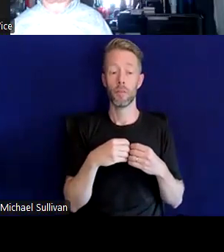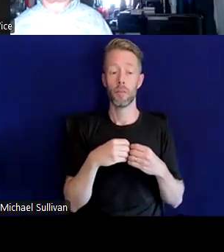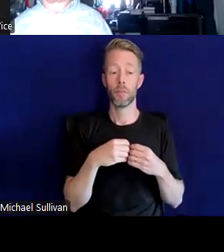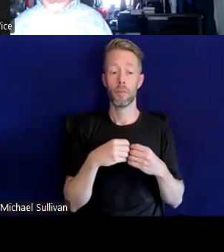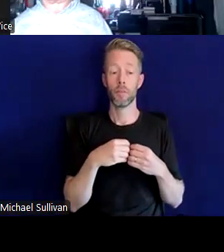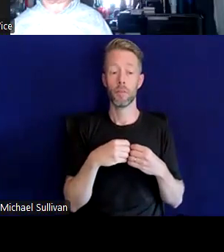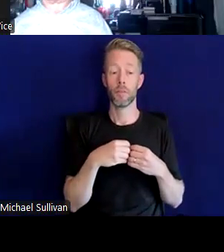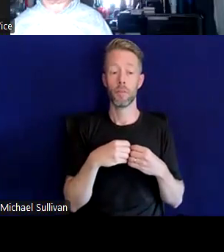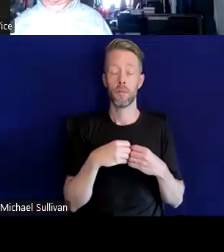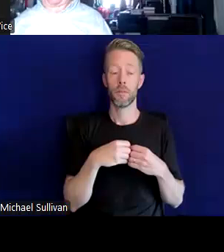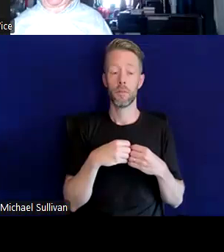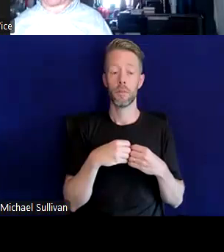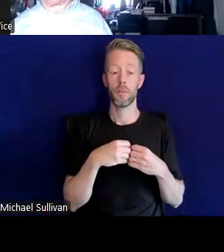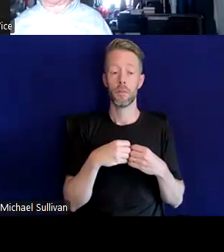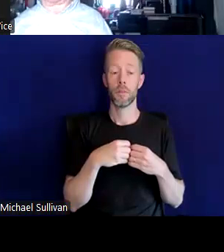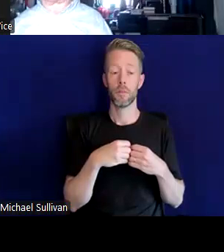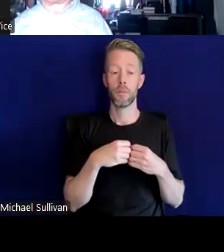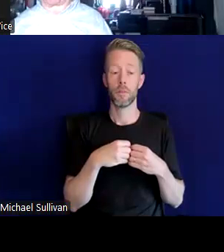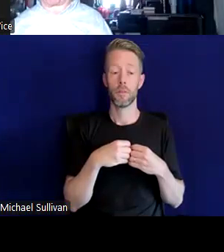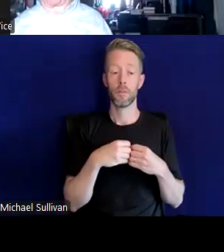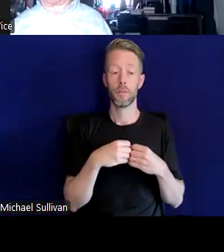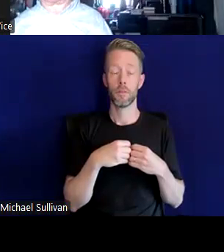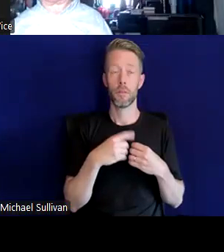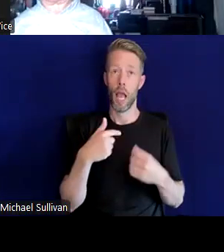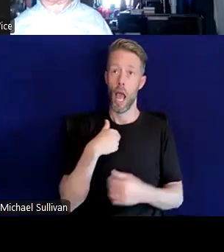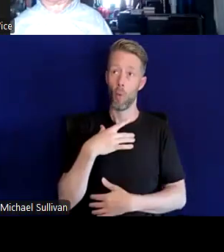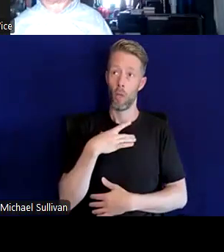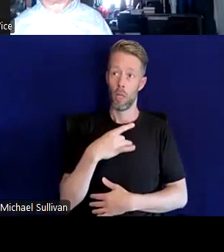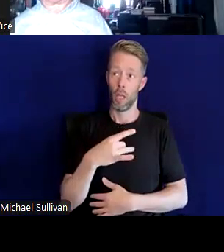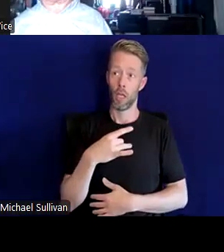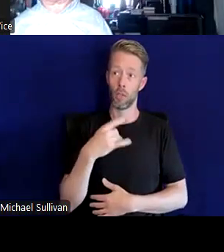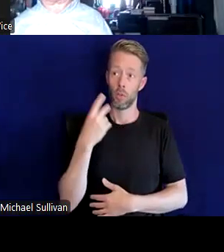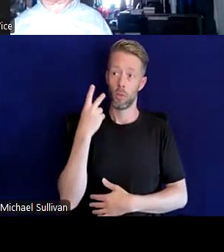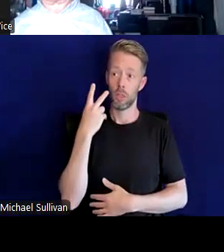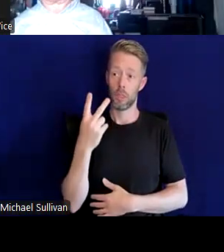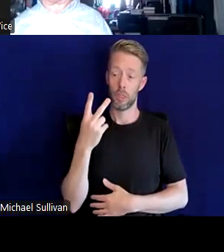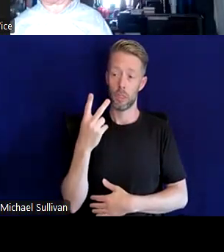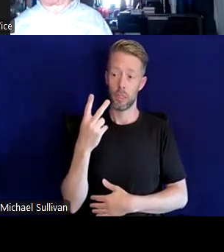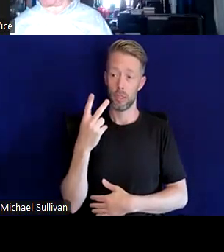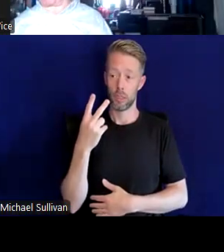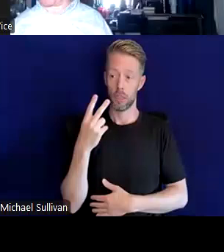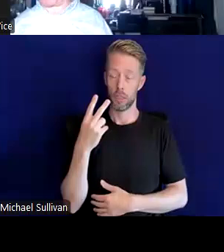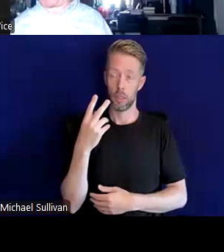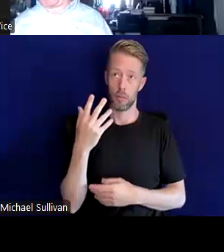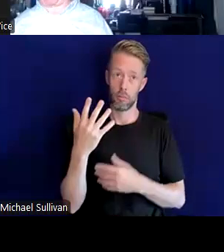that there be some sort of national I-ed program so